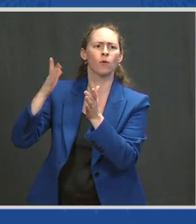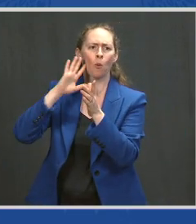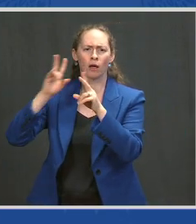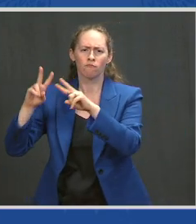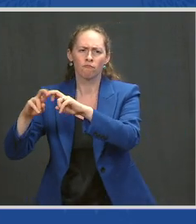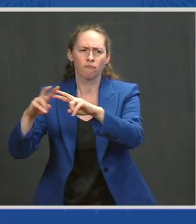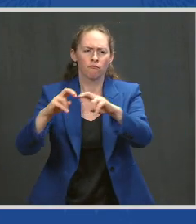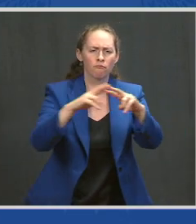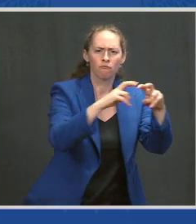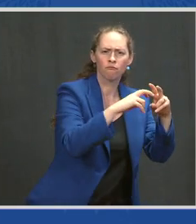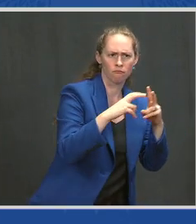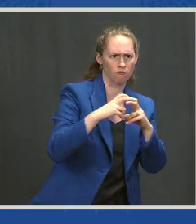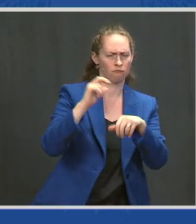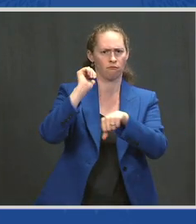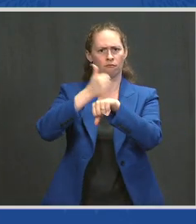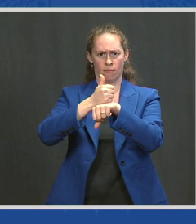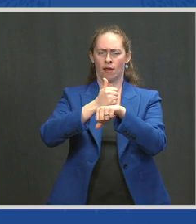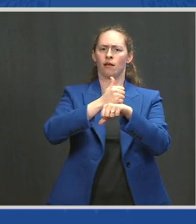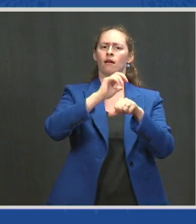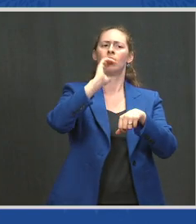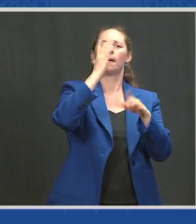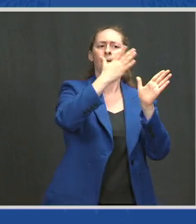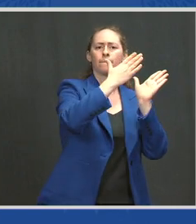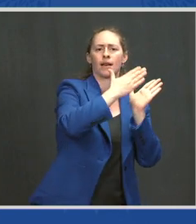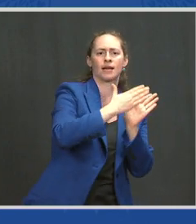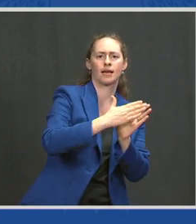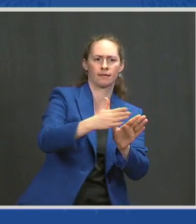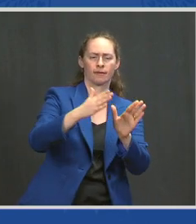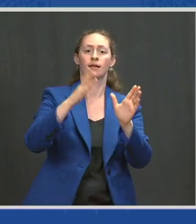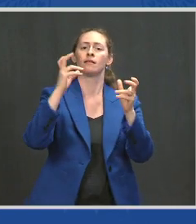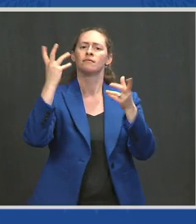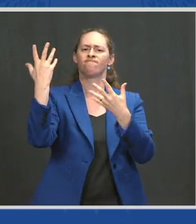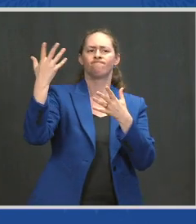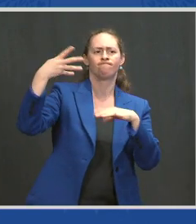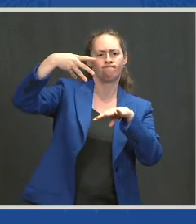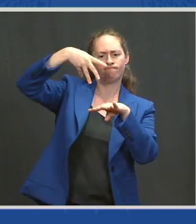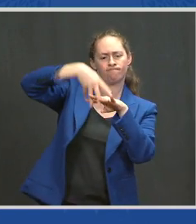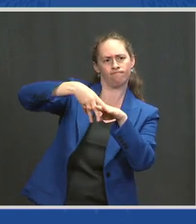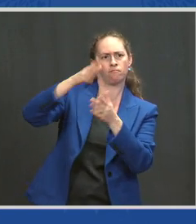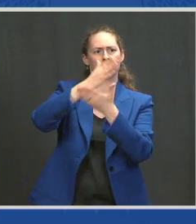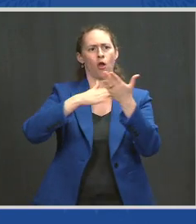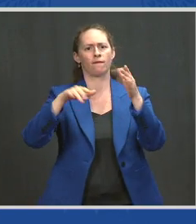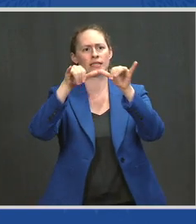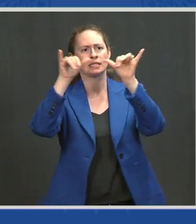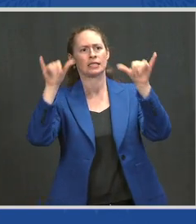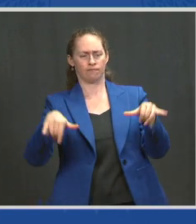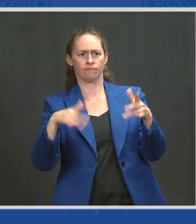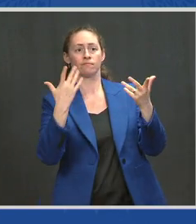that can lead to control of new and dangerous and sophisticated weapons that are coming on the scene